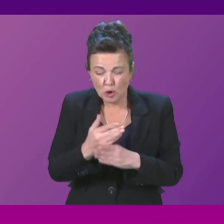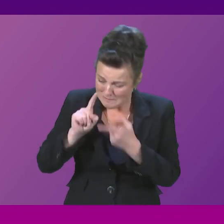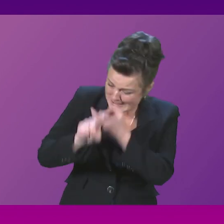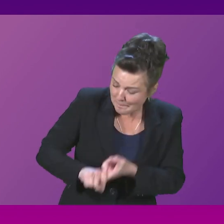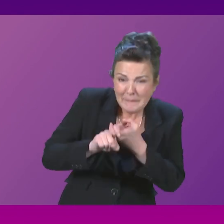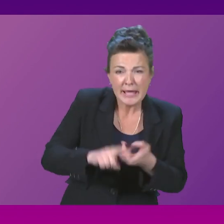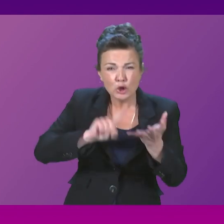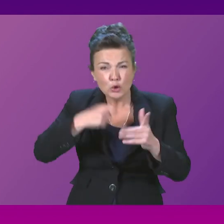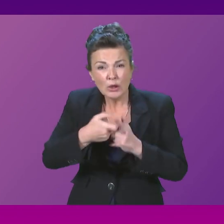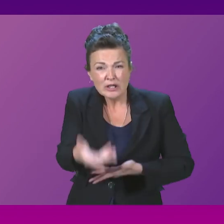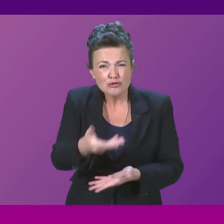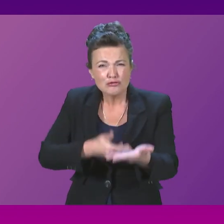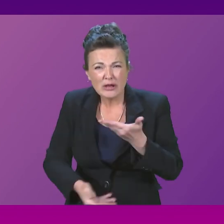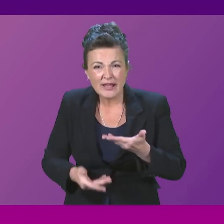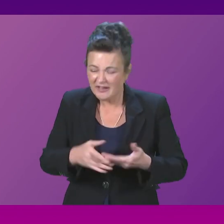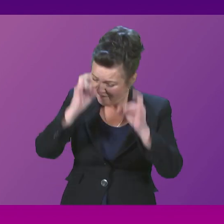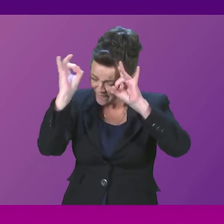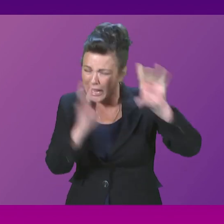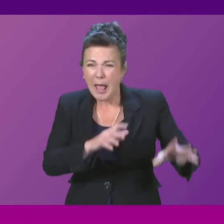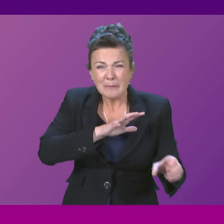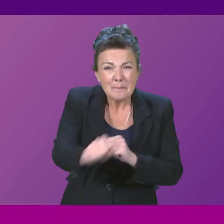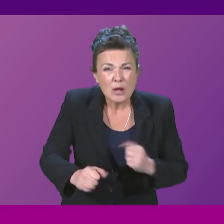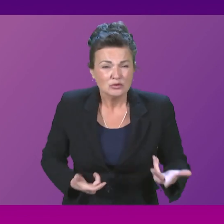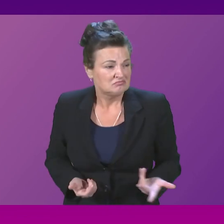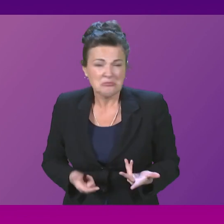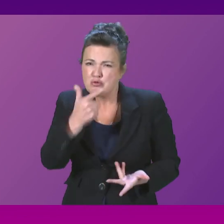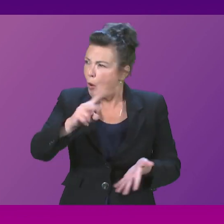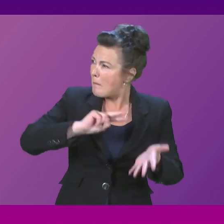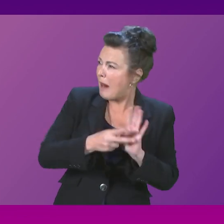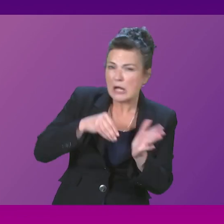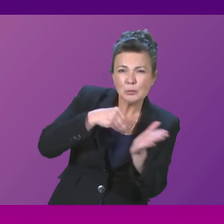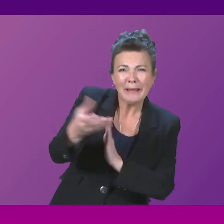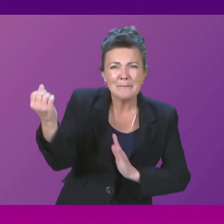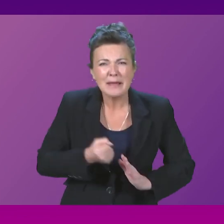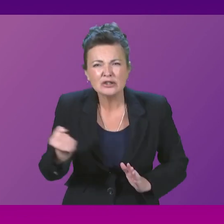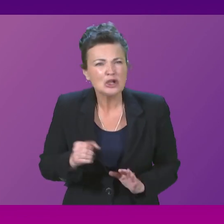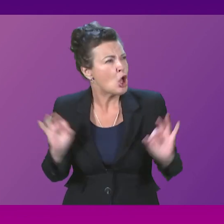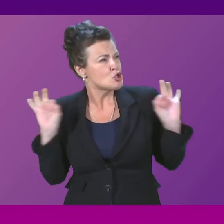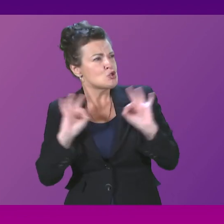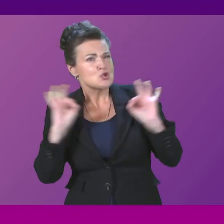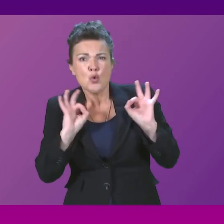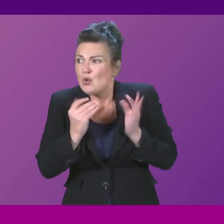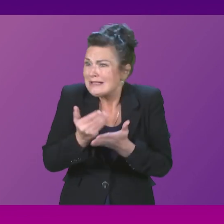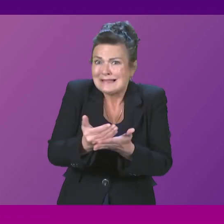She would abandon the pound. She has no plan to pay for pensions and no security for people’s mortgages.